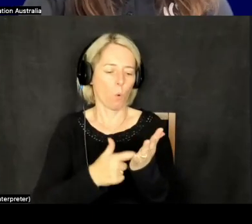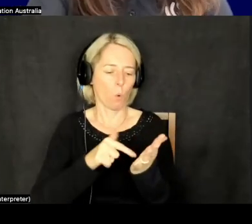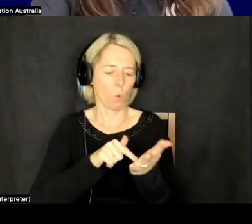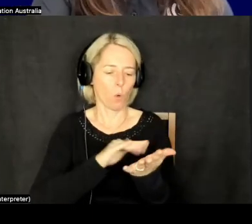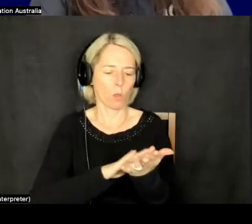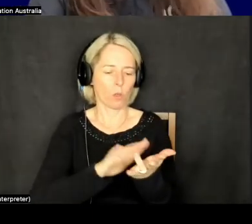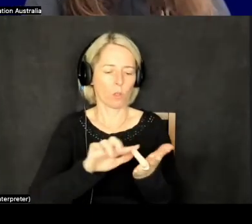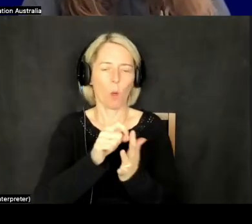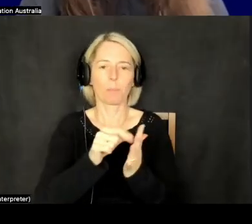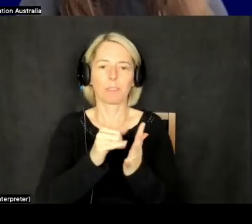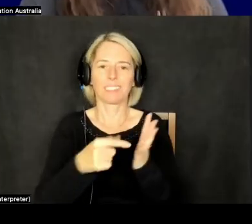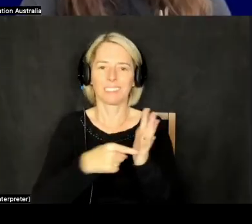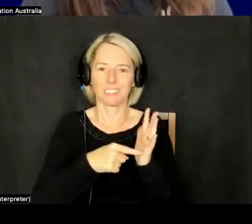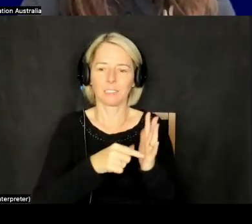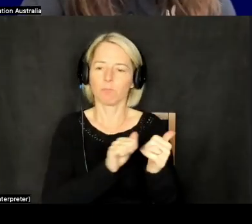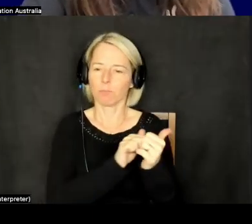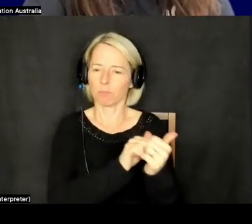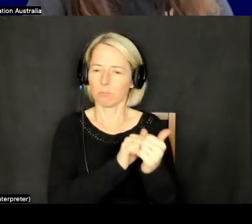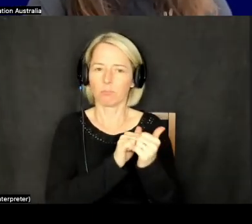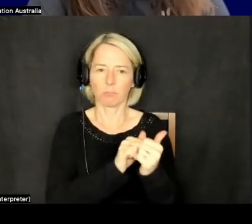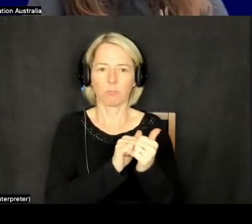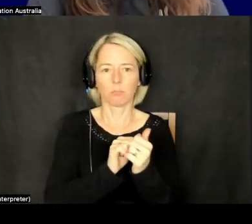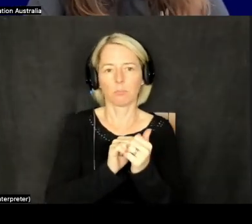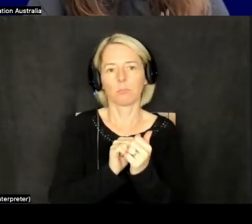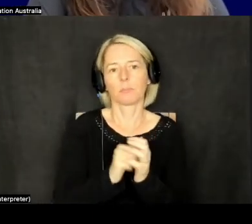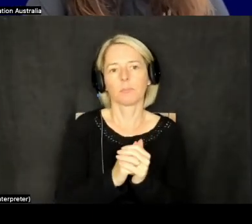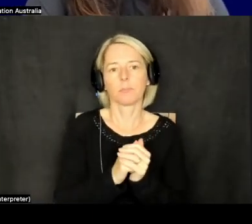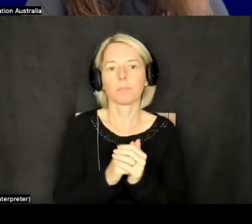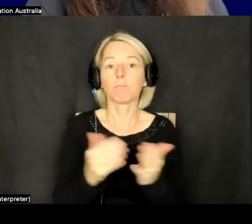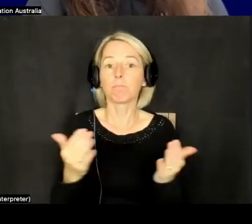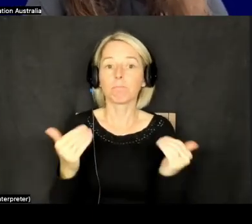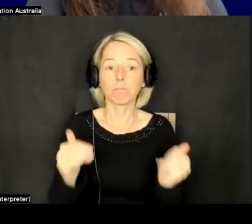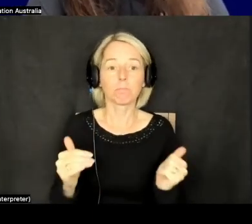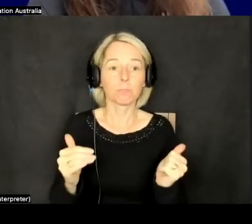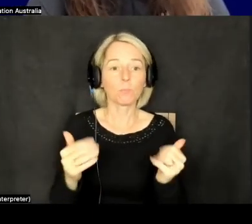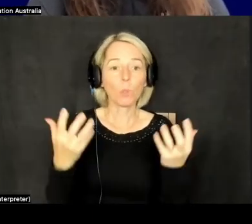We have got the grasp space. So that’s the space that you can reach to with any